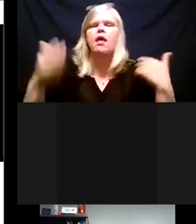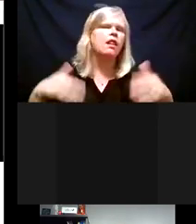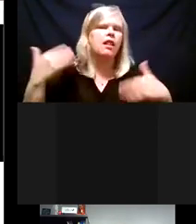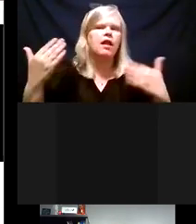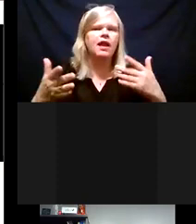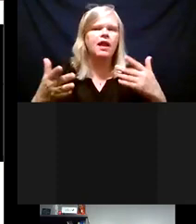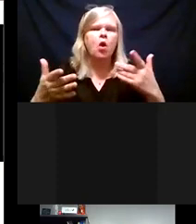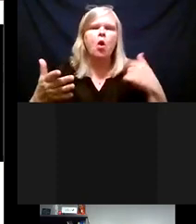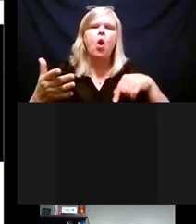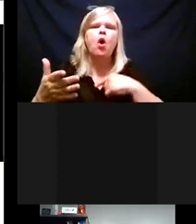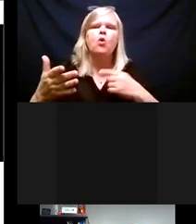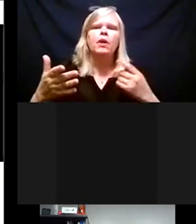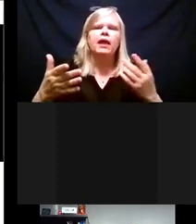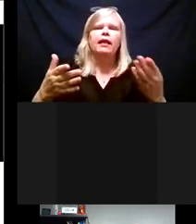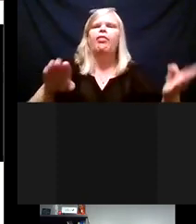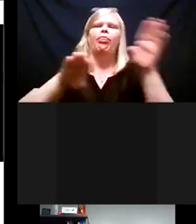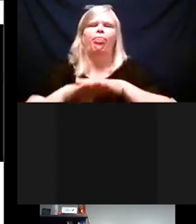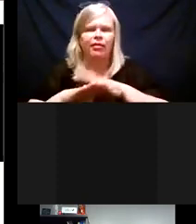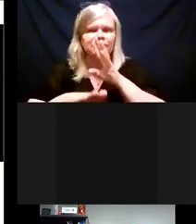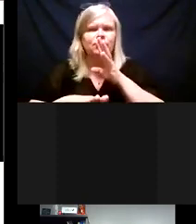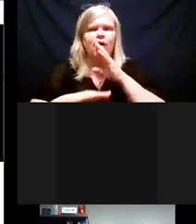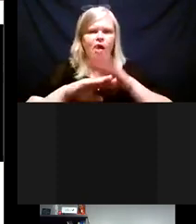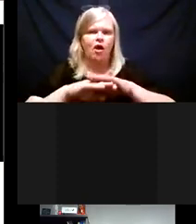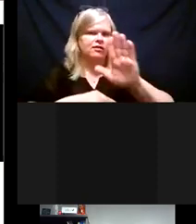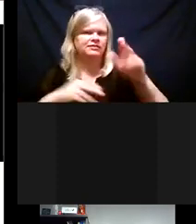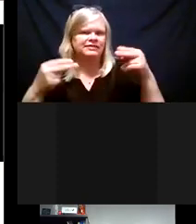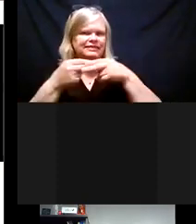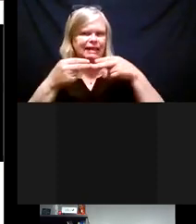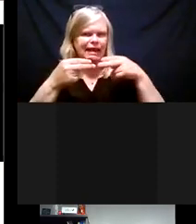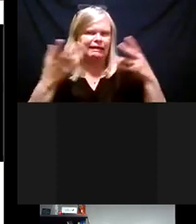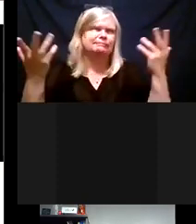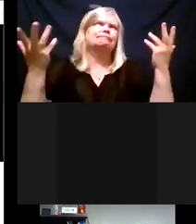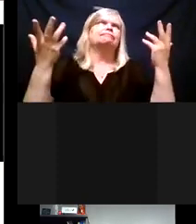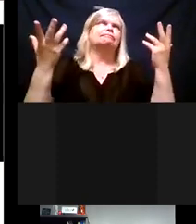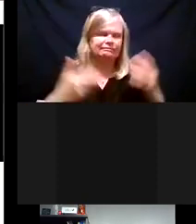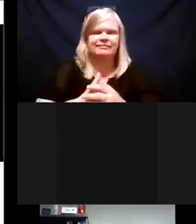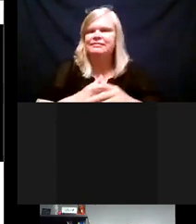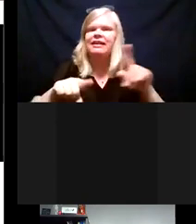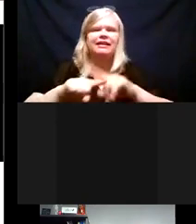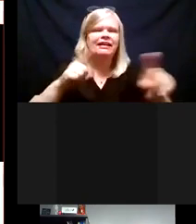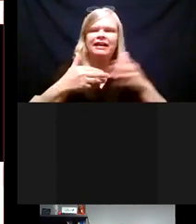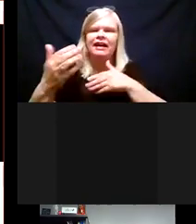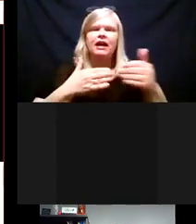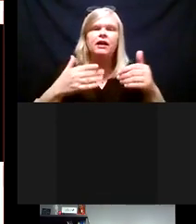ELSE'S SLIDES. I THINK YOU ALL ARE DOING GREAT.